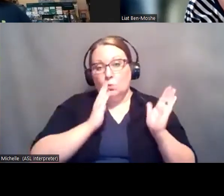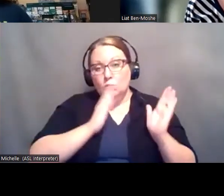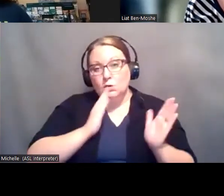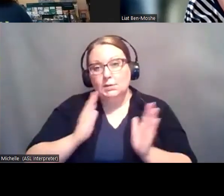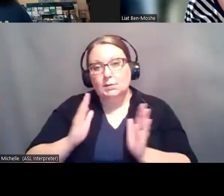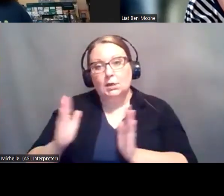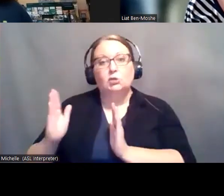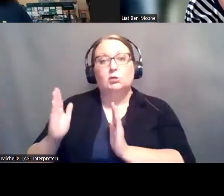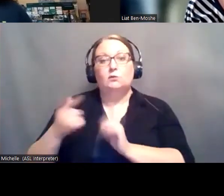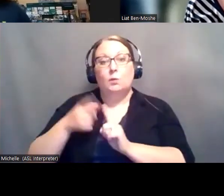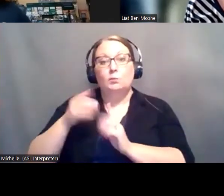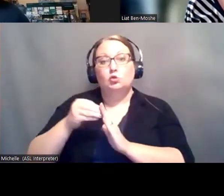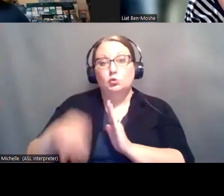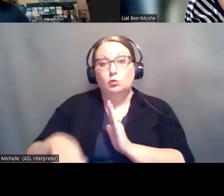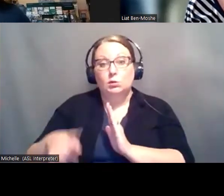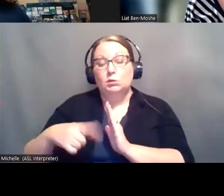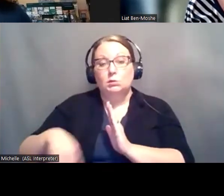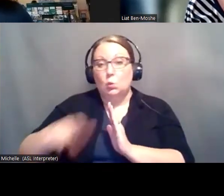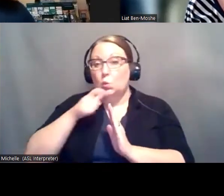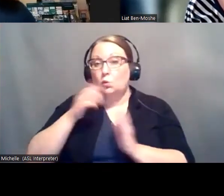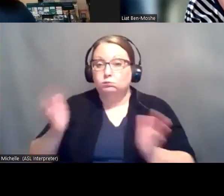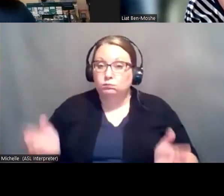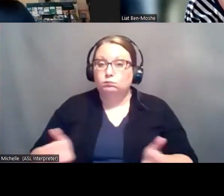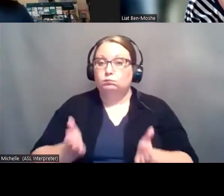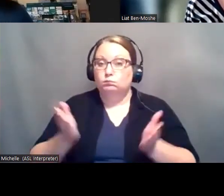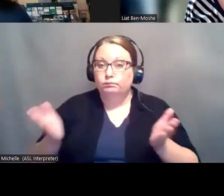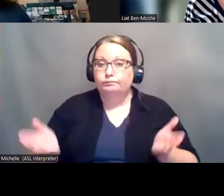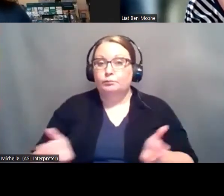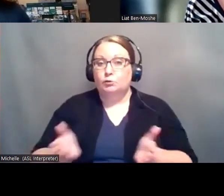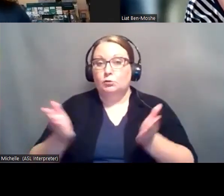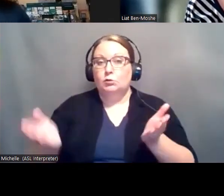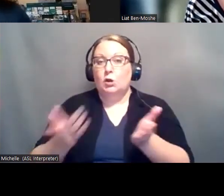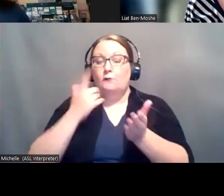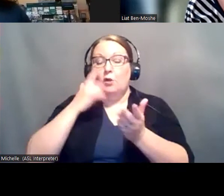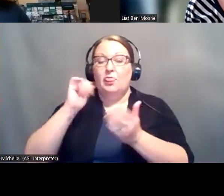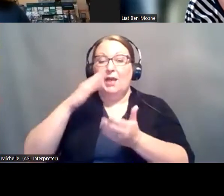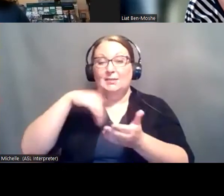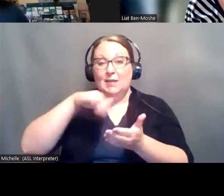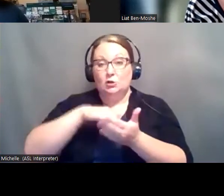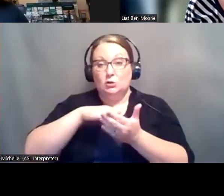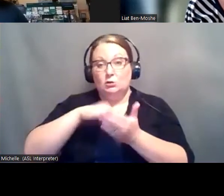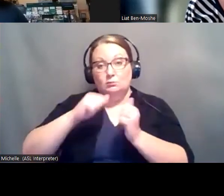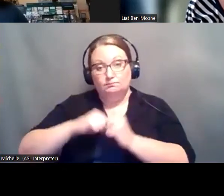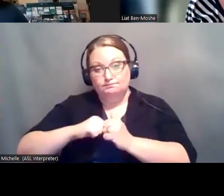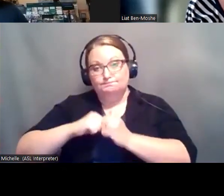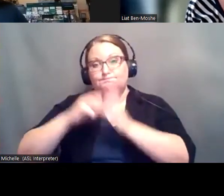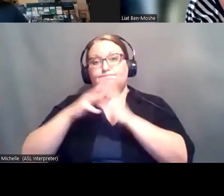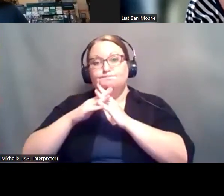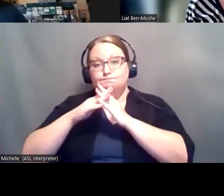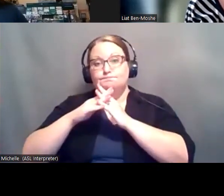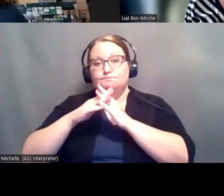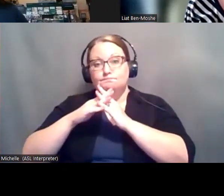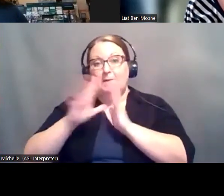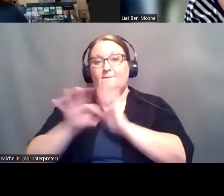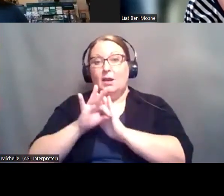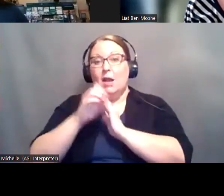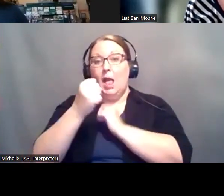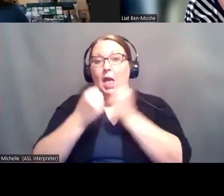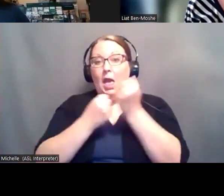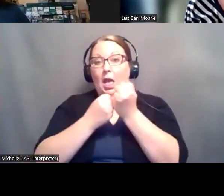of students who pushed for the center to happen. And then finding allies, which are administrators,